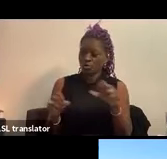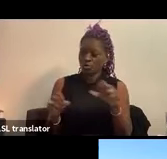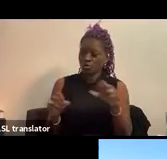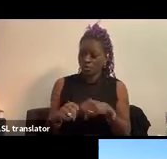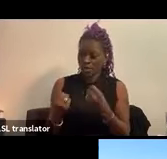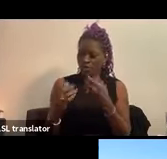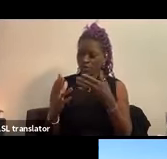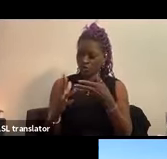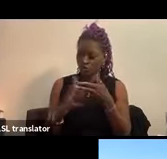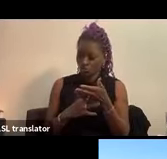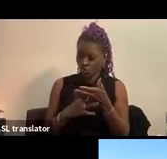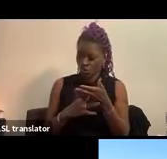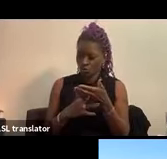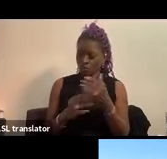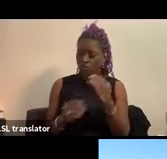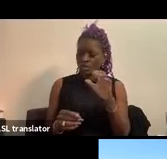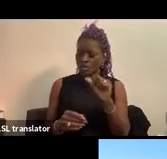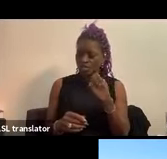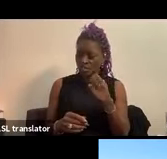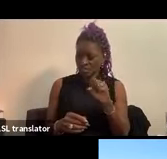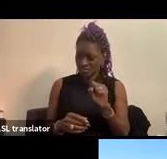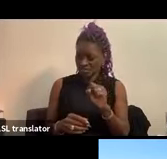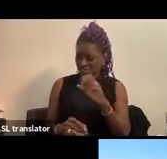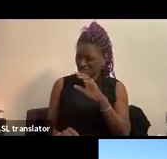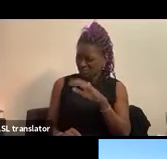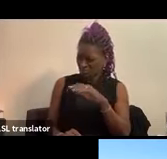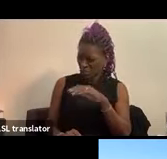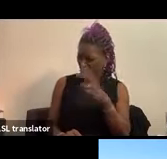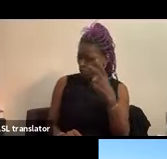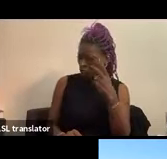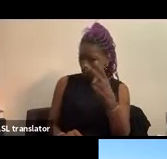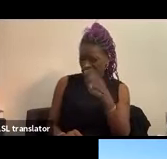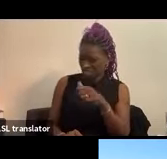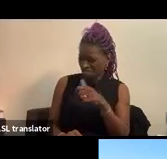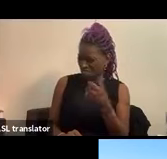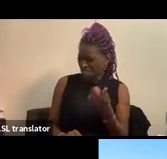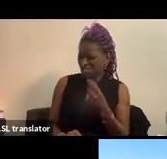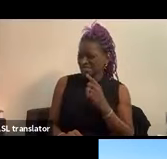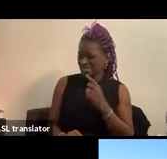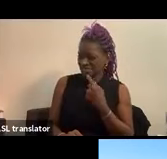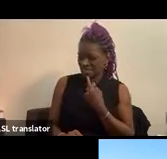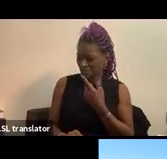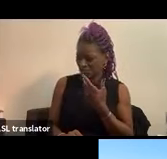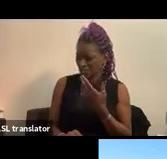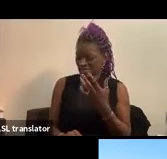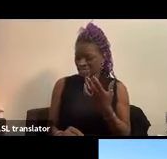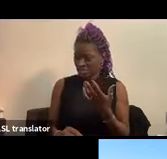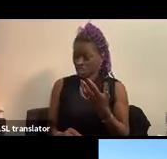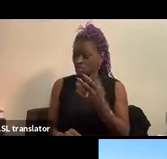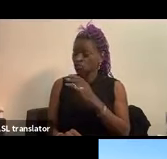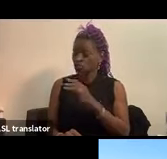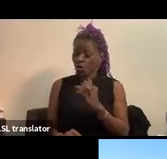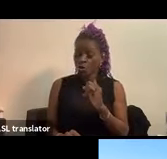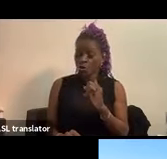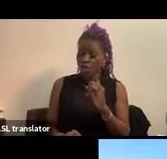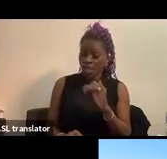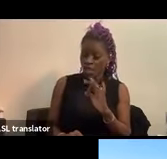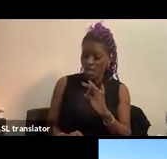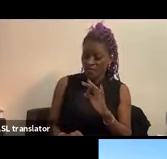It sounds to me like you're not seeing any severe outcomes when and if that does occur among vaccinated people.